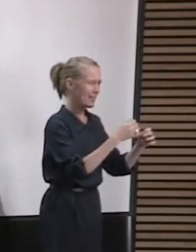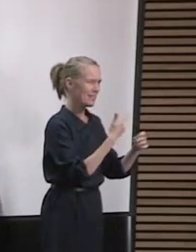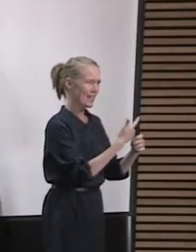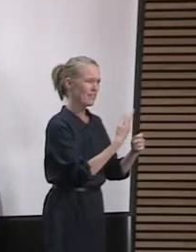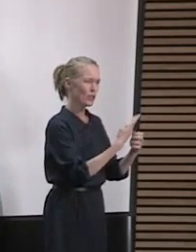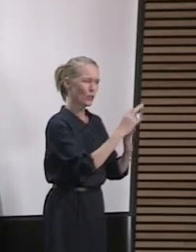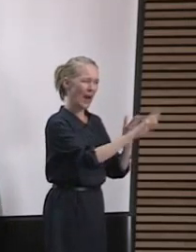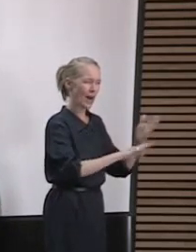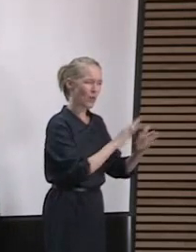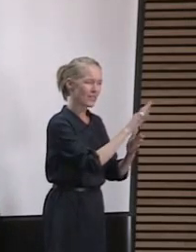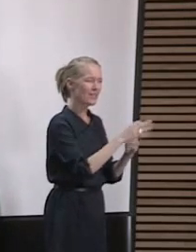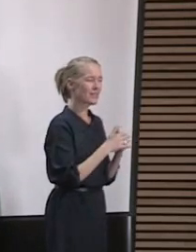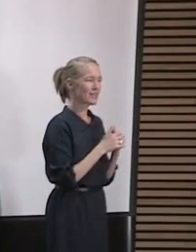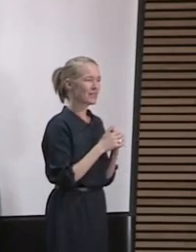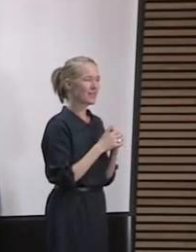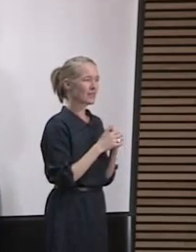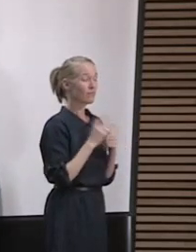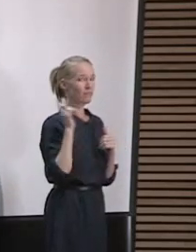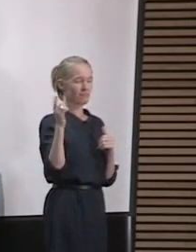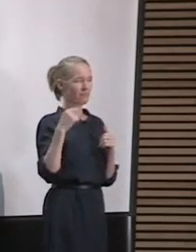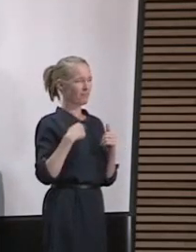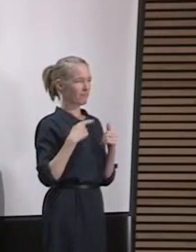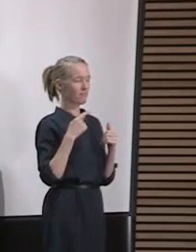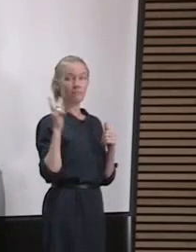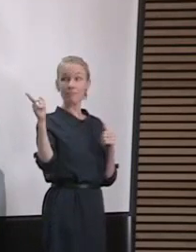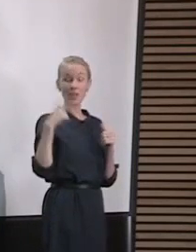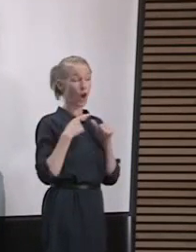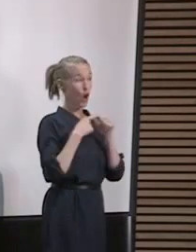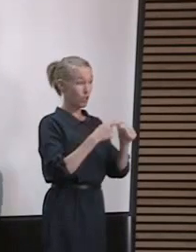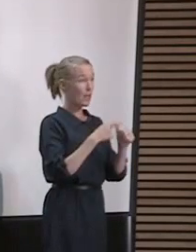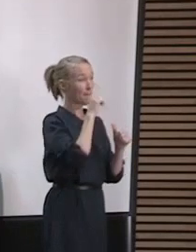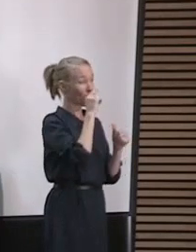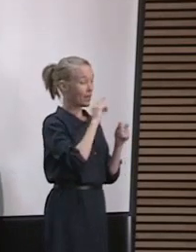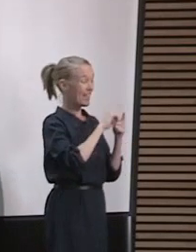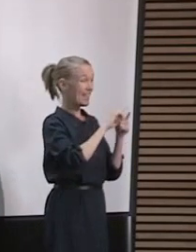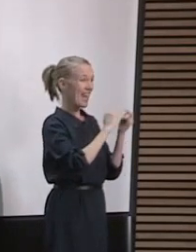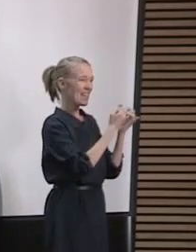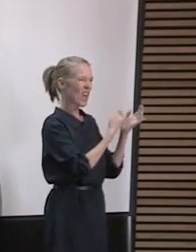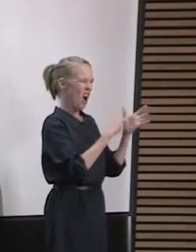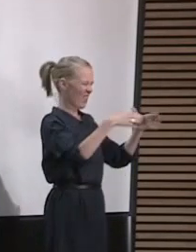that. That's the time from when someone became symptomatic, not necessarily